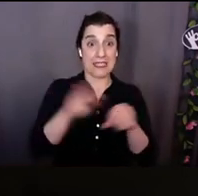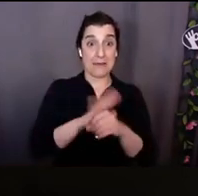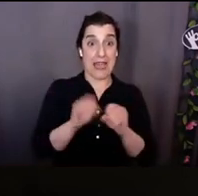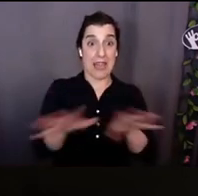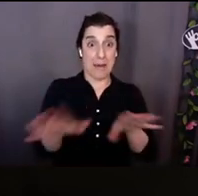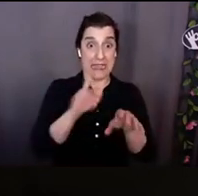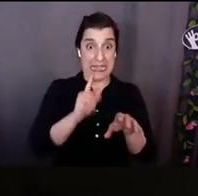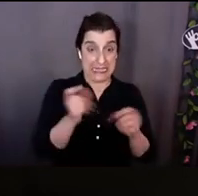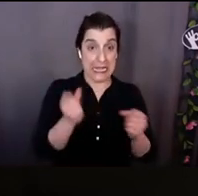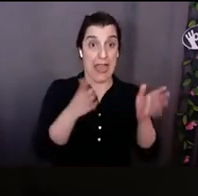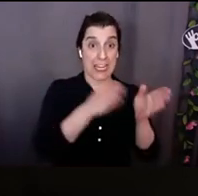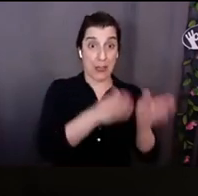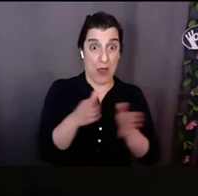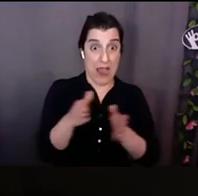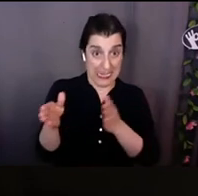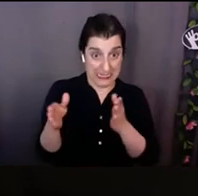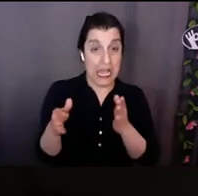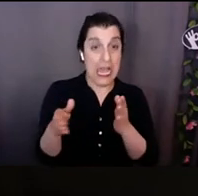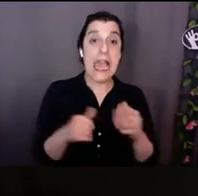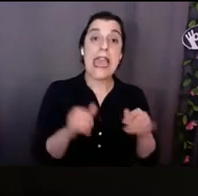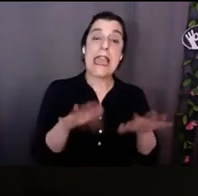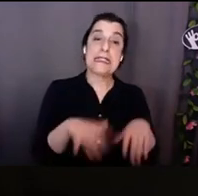it takes a measure of isolation,